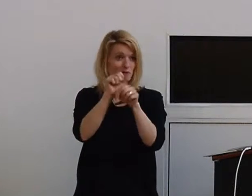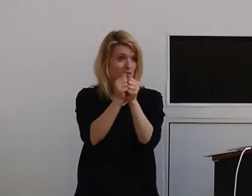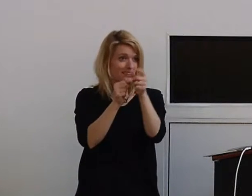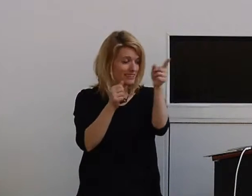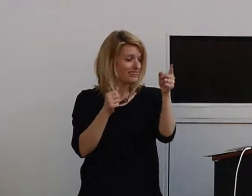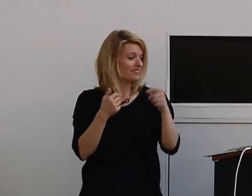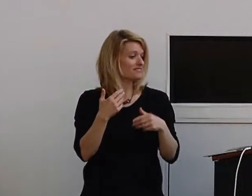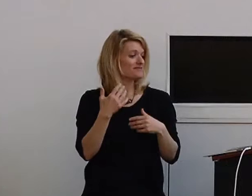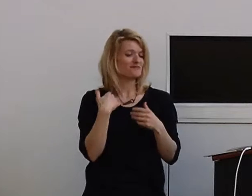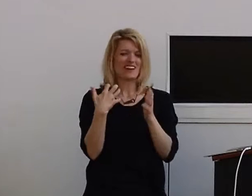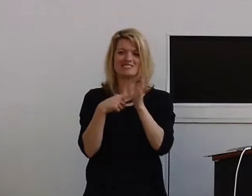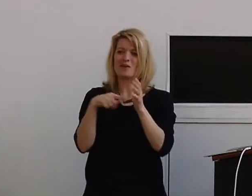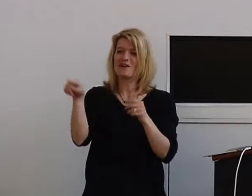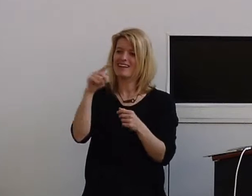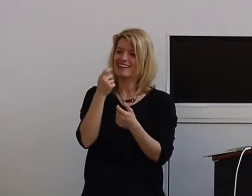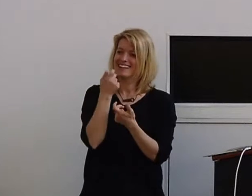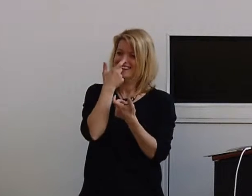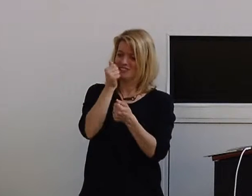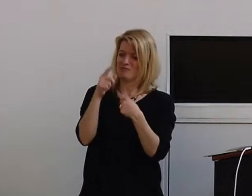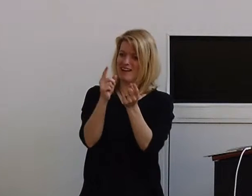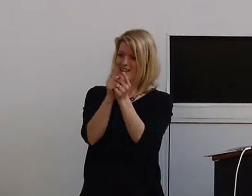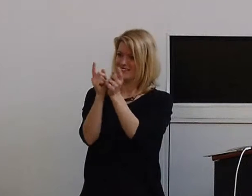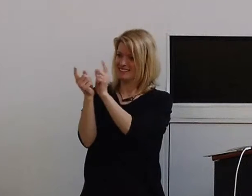She's an outstanding signer, wonderful to work with.